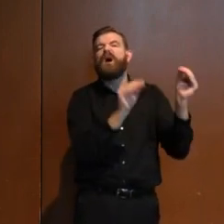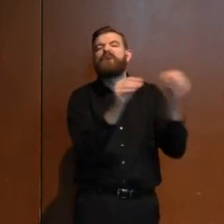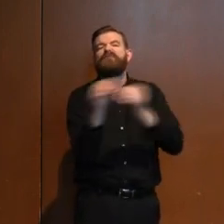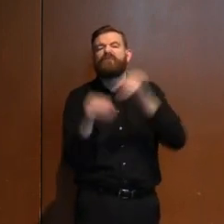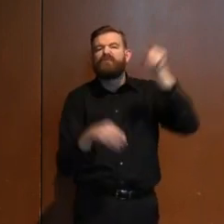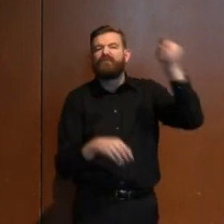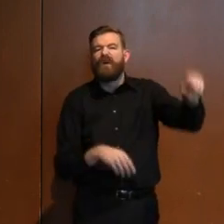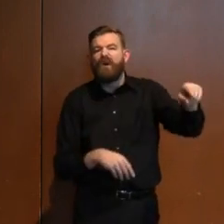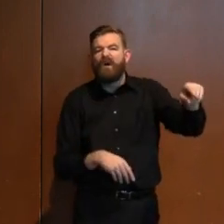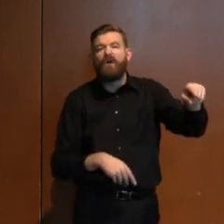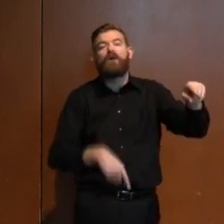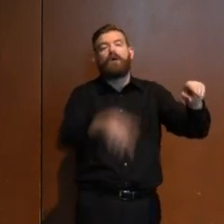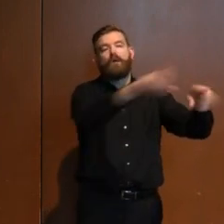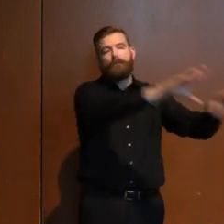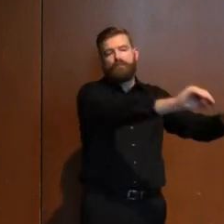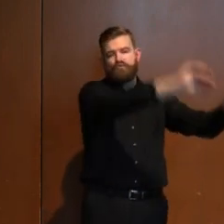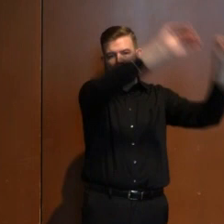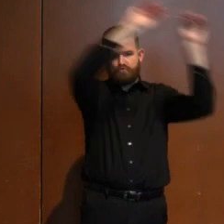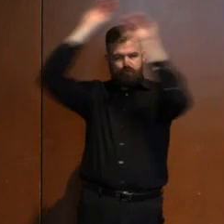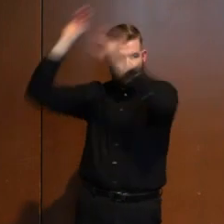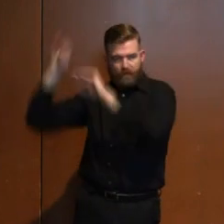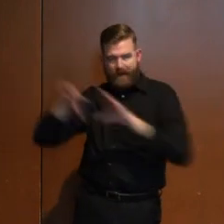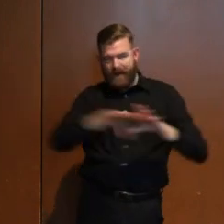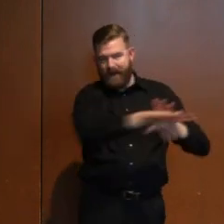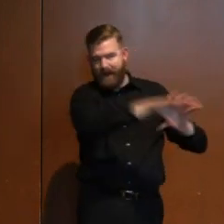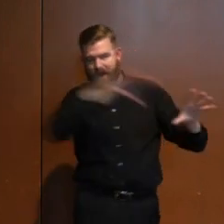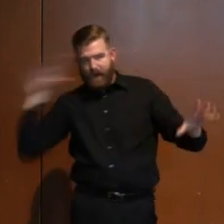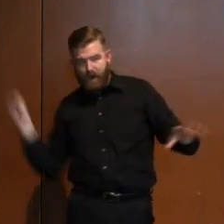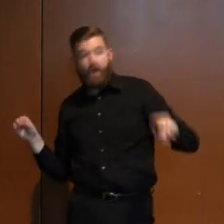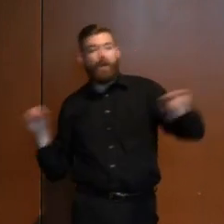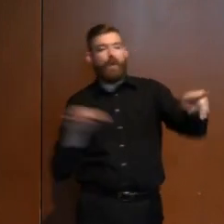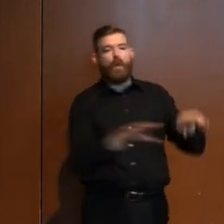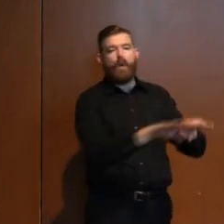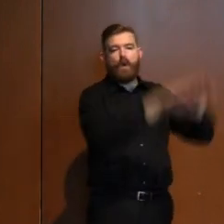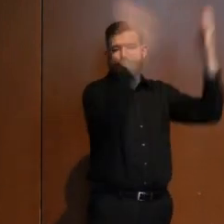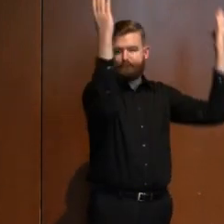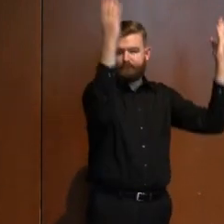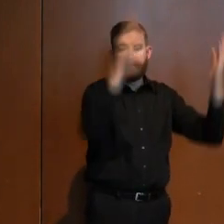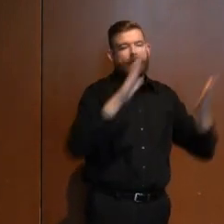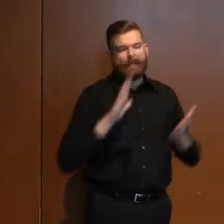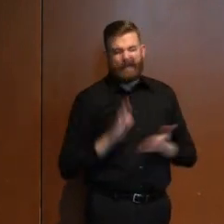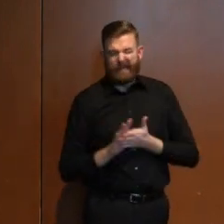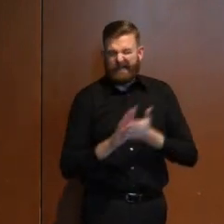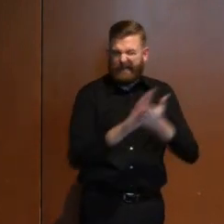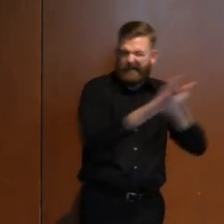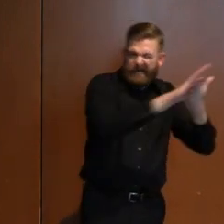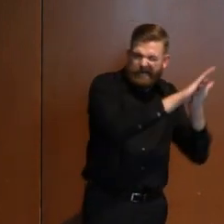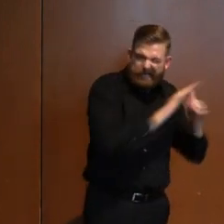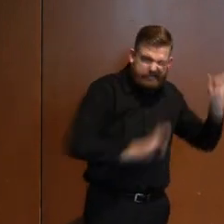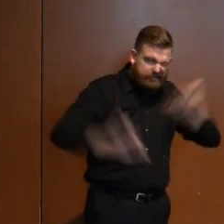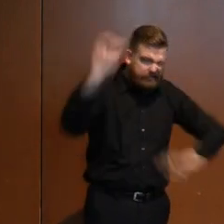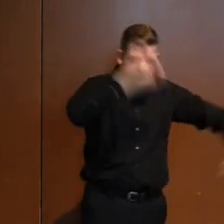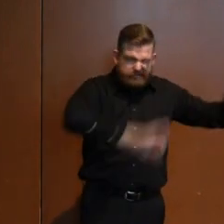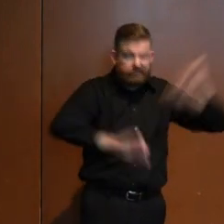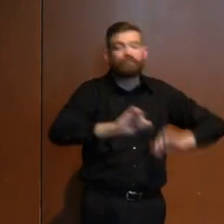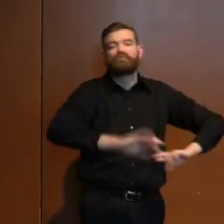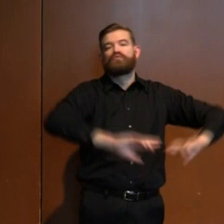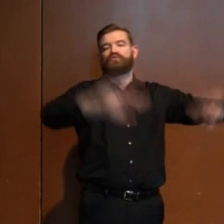FROM THAT LOCATION TO OTHER SITES AND HAS PLANNED IN PLACE FOR EXPERT DECONTAMINATION AND CLEANING OF THE BUILDING.